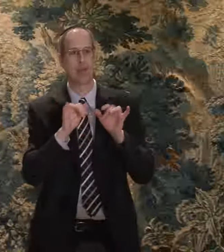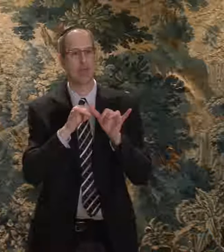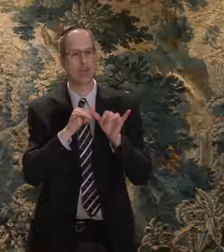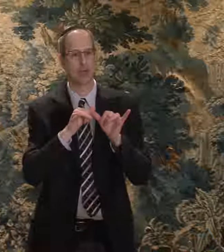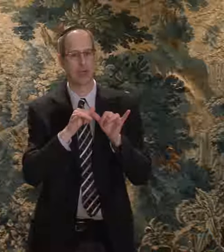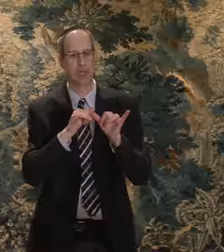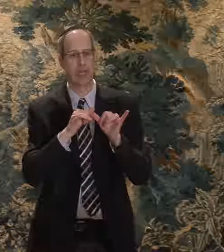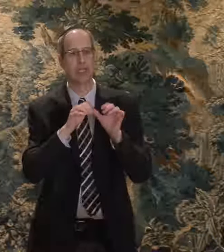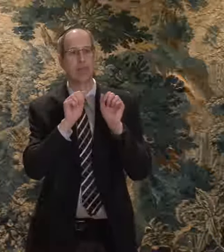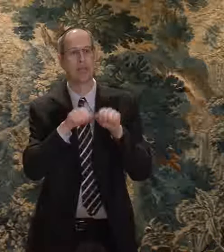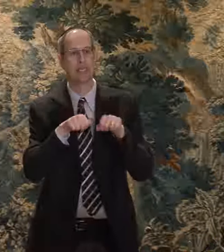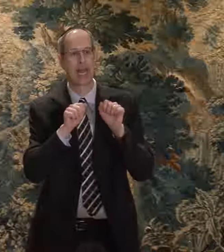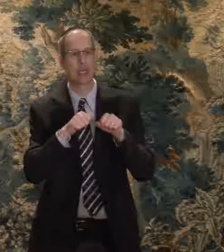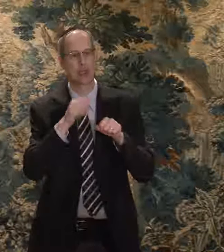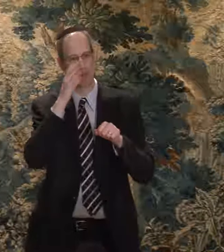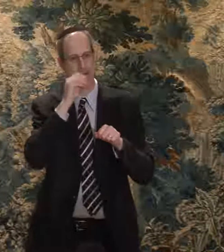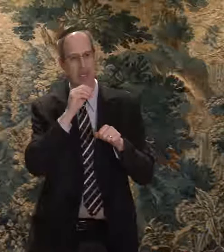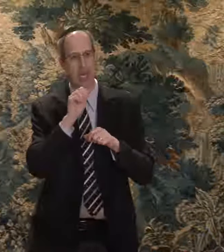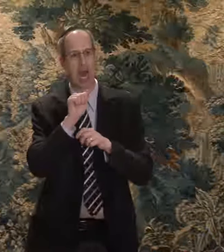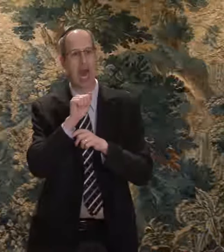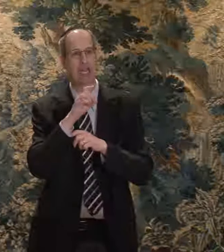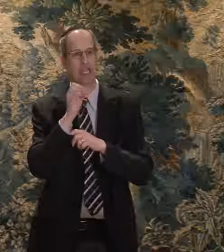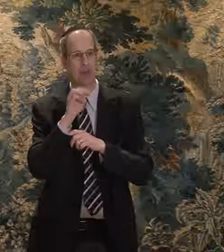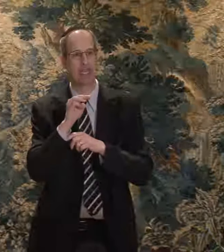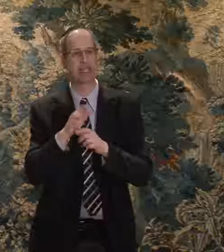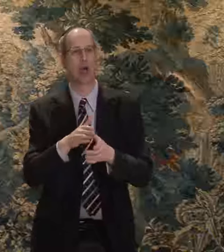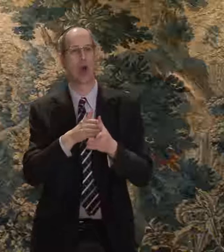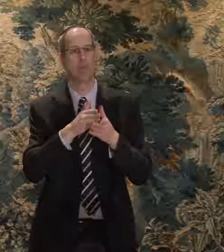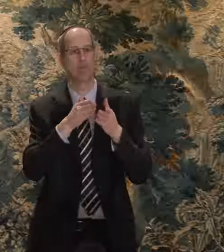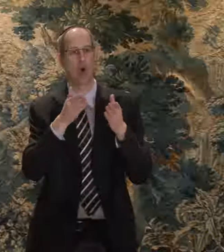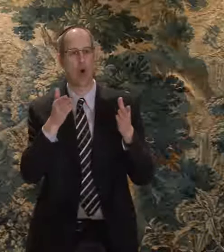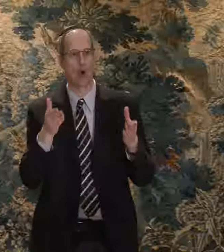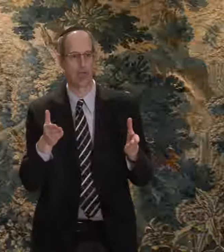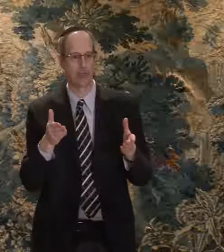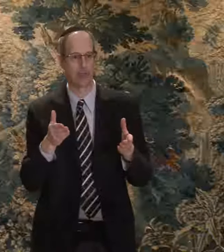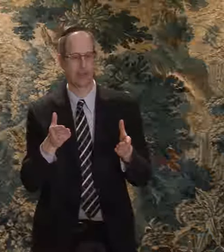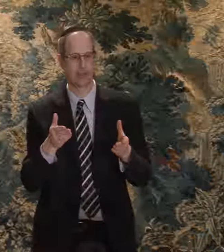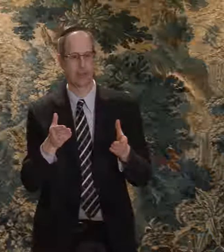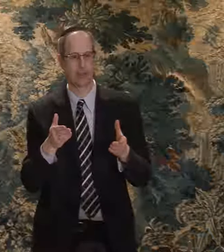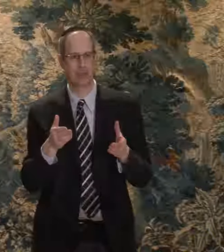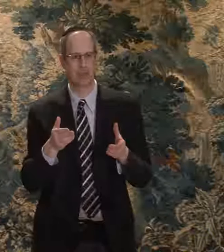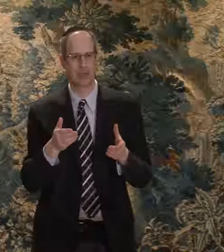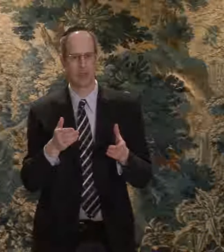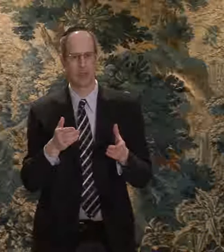potential in man autumn is my eye you know what we don't accomplish things